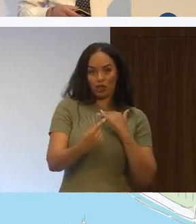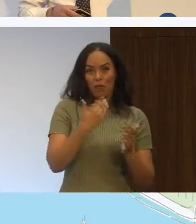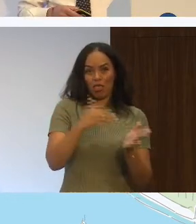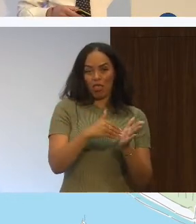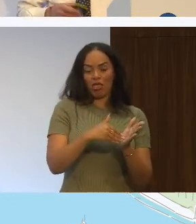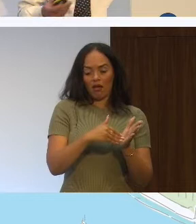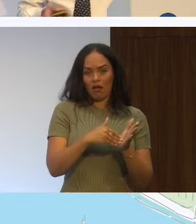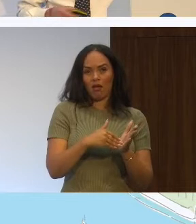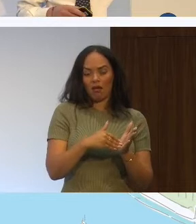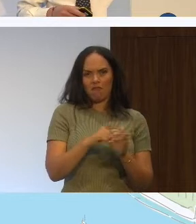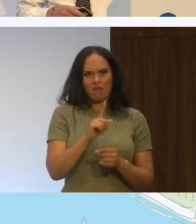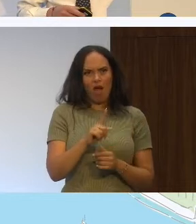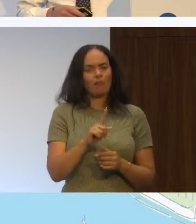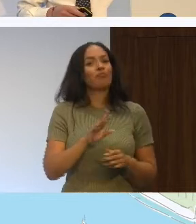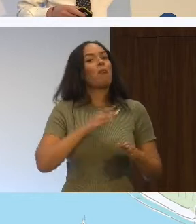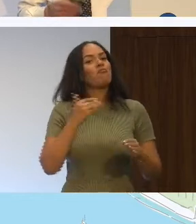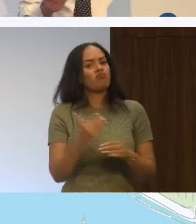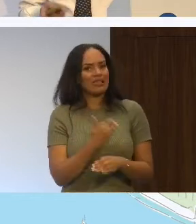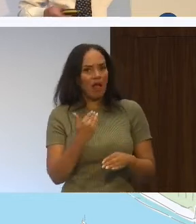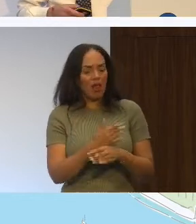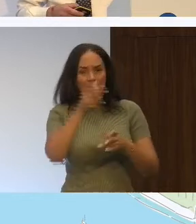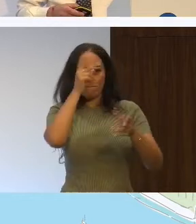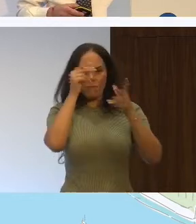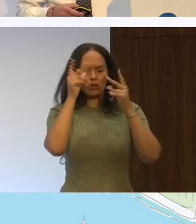And Botox is really useful for chronic migraine.